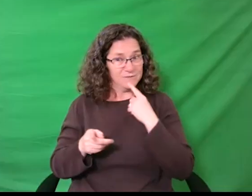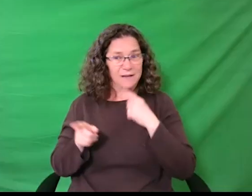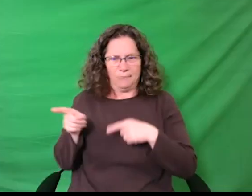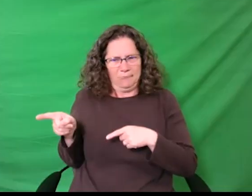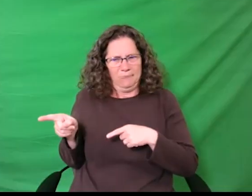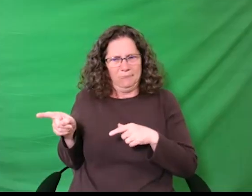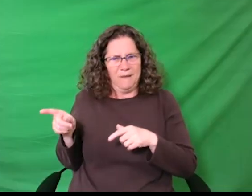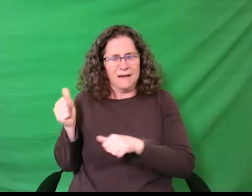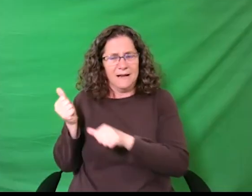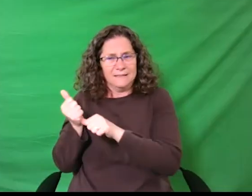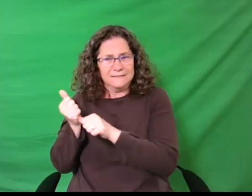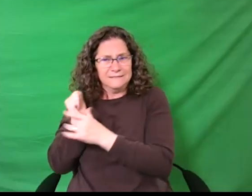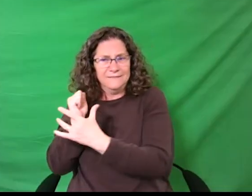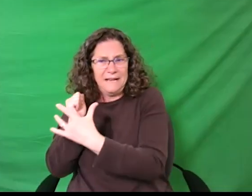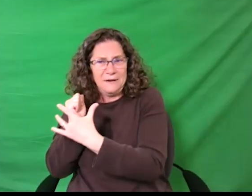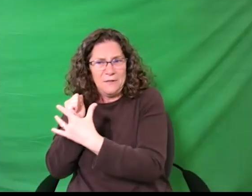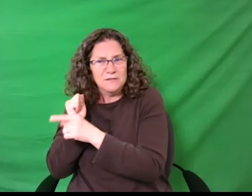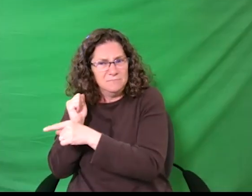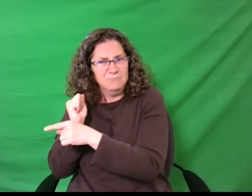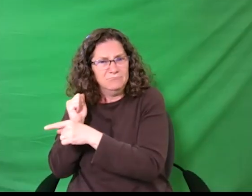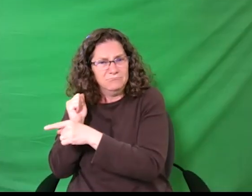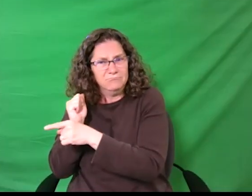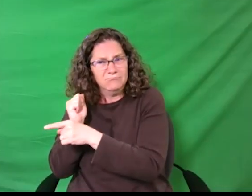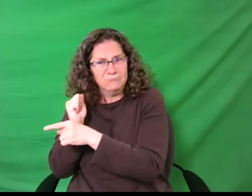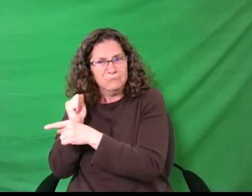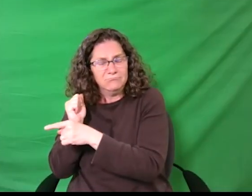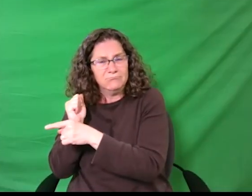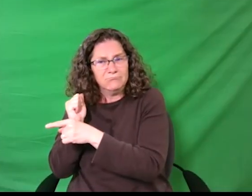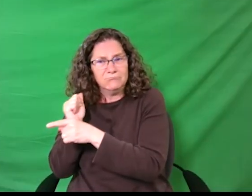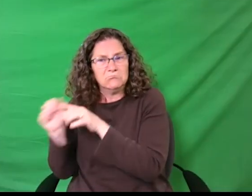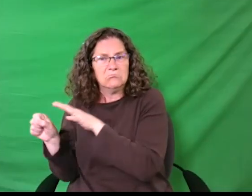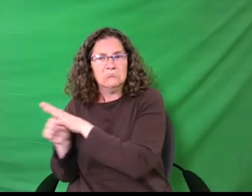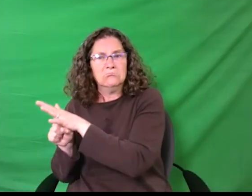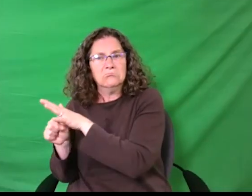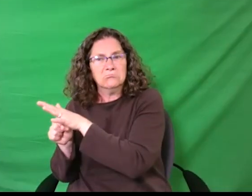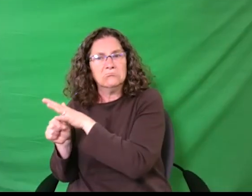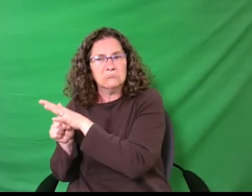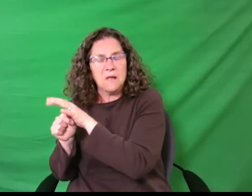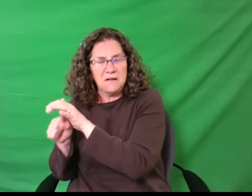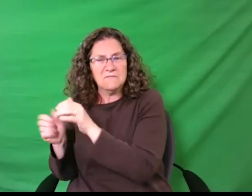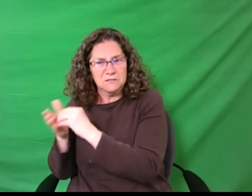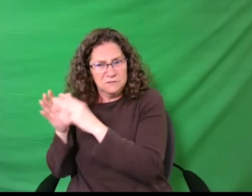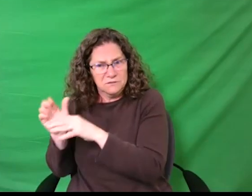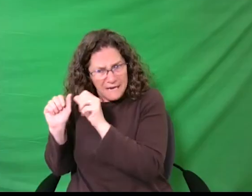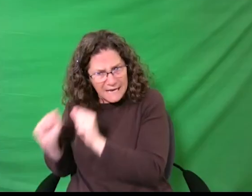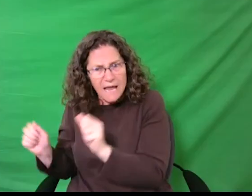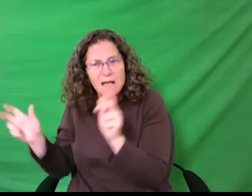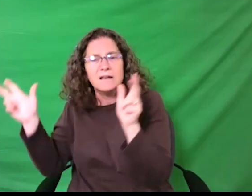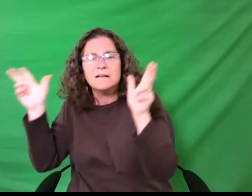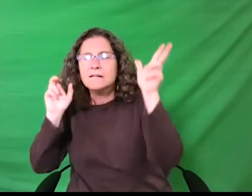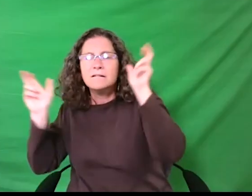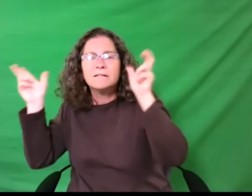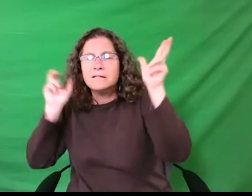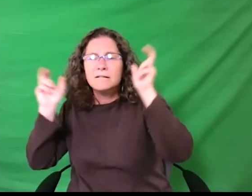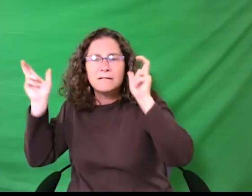that students can just use listening and spoken language, that they don't need a visual.